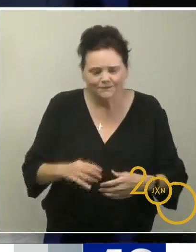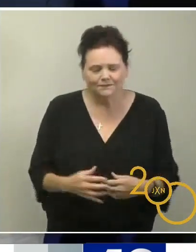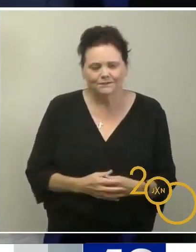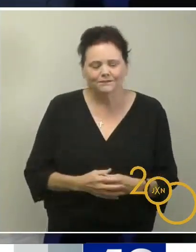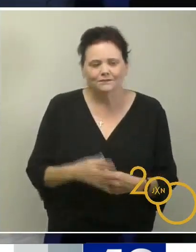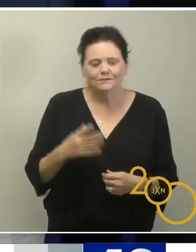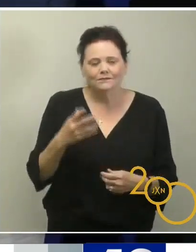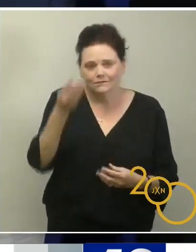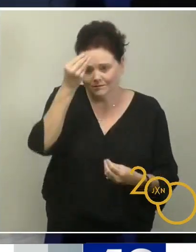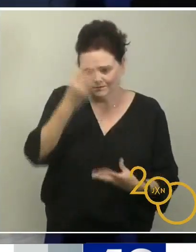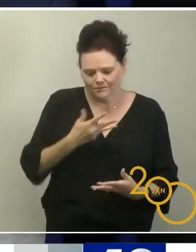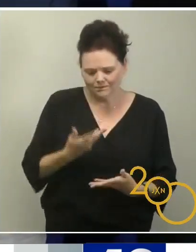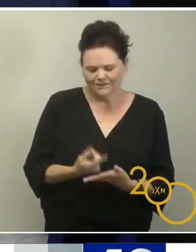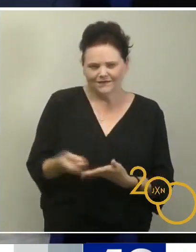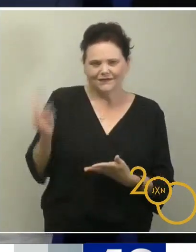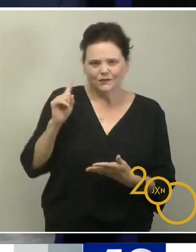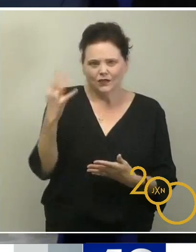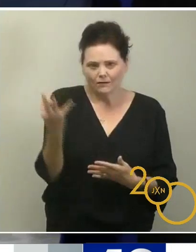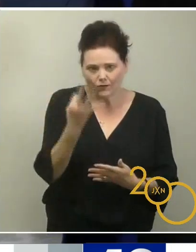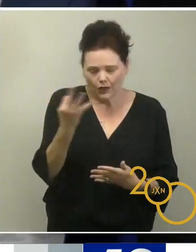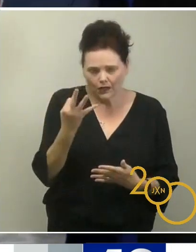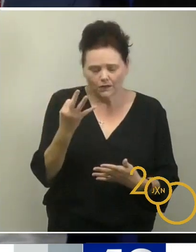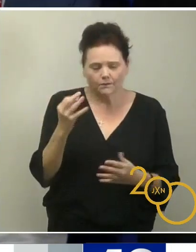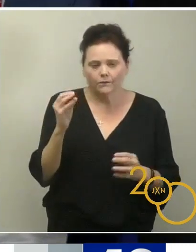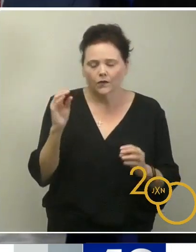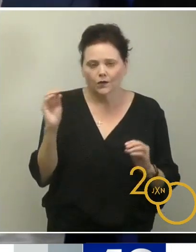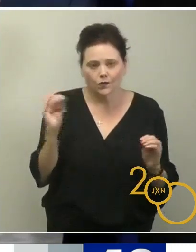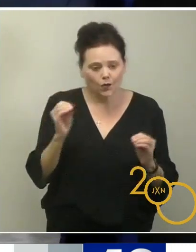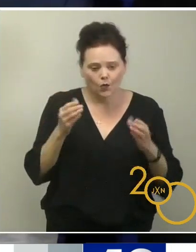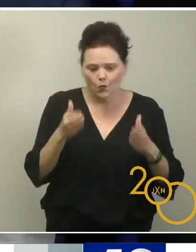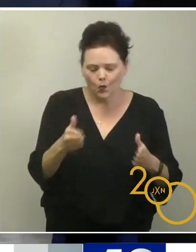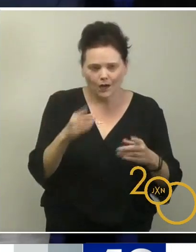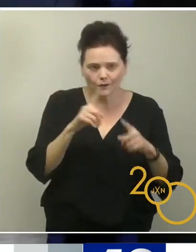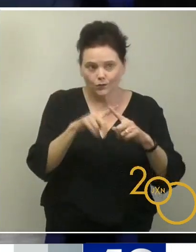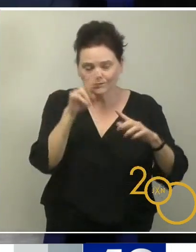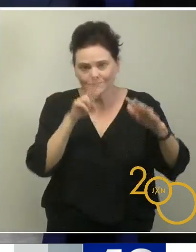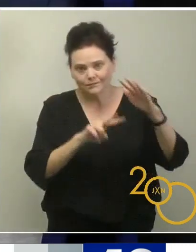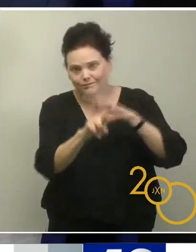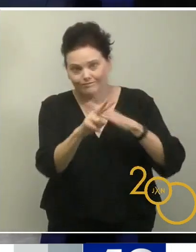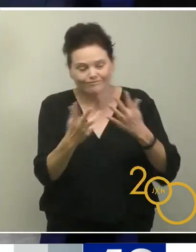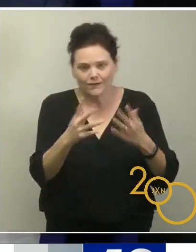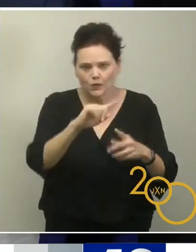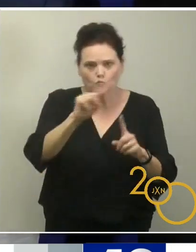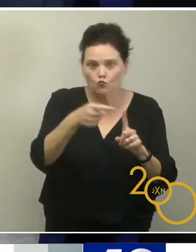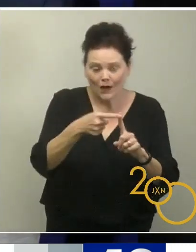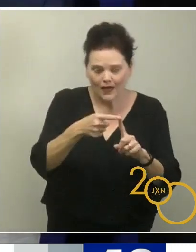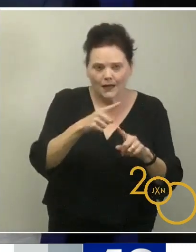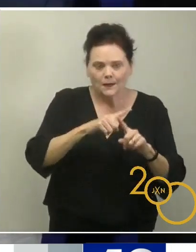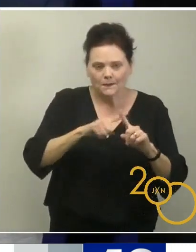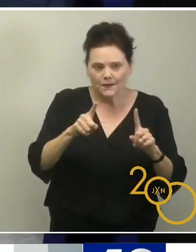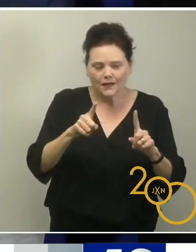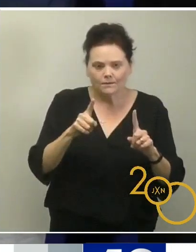GOOD EVENING EVERYONE ON BREAKING NEWS. MISSISSIPPI GOVERNOR, TATE REEVES IS HOLDING A NEWS CONFERENCE TO ADDRESS JACKSON'S WATER CRISIS. WE TAKE YOU THERE NOW. IT WAS A NEAR IMPOSSIBILITY. WE WERE TOLD ON FRIDAY THAT